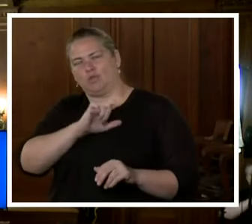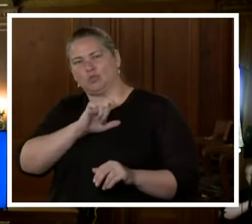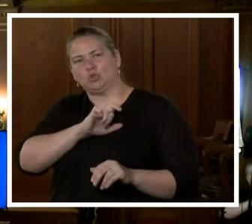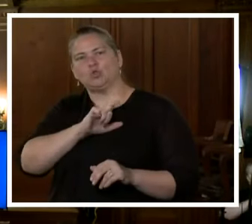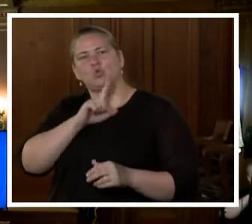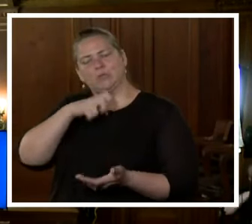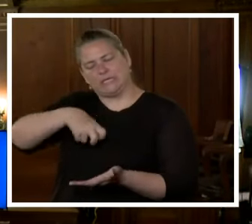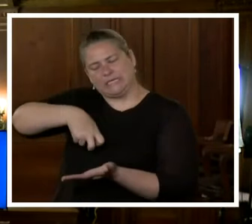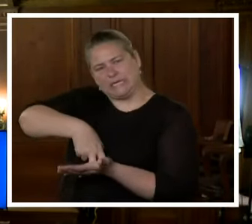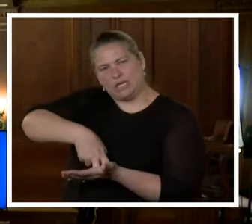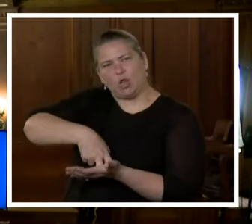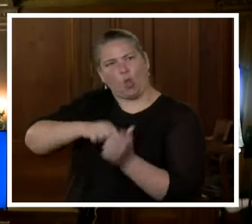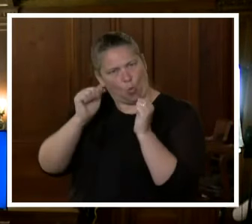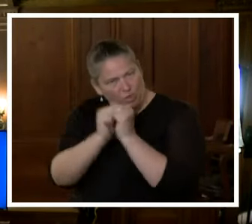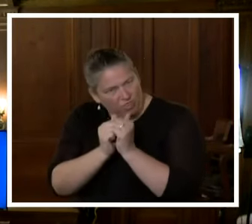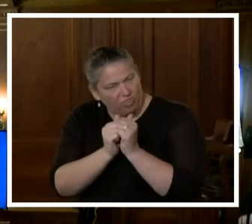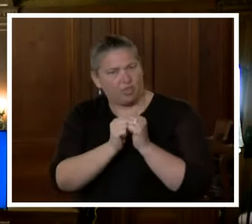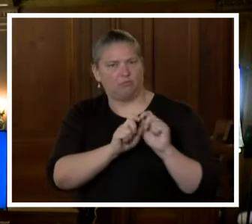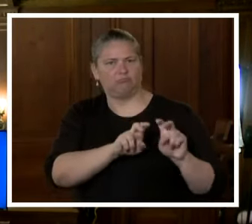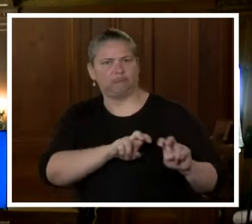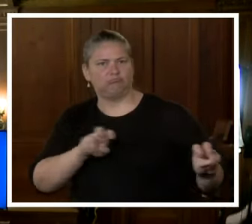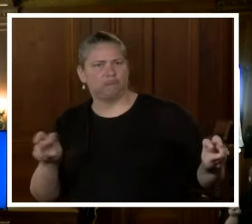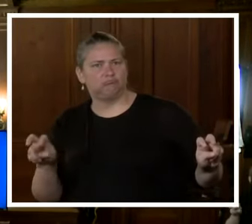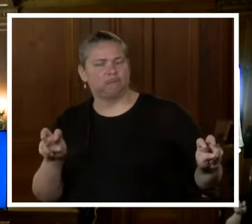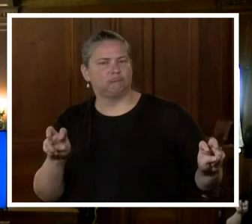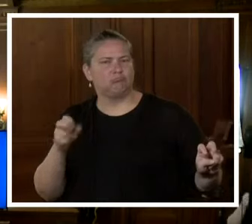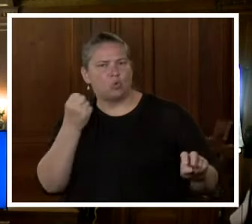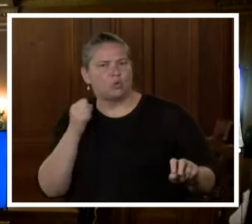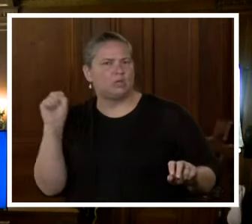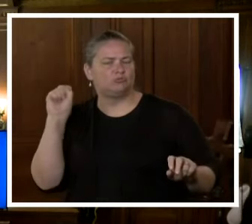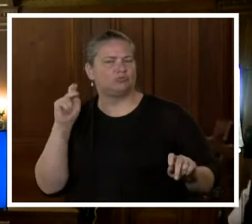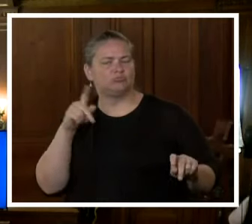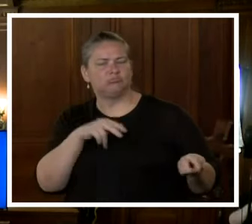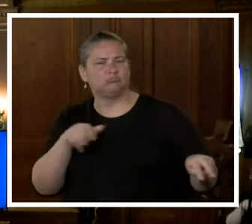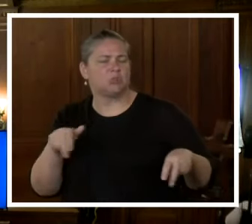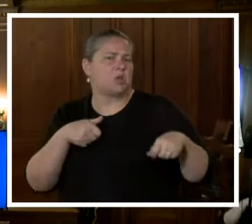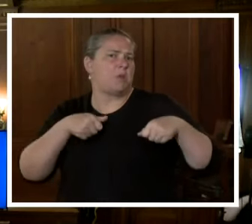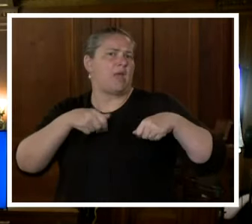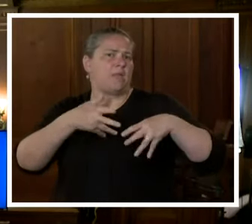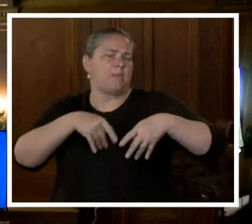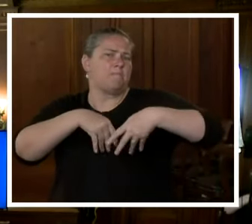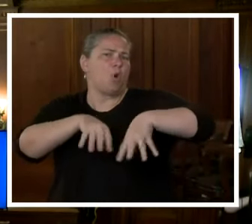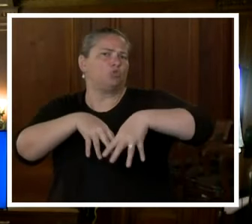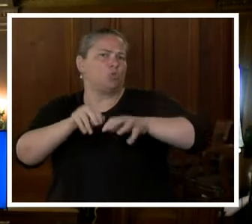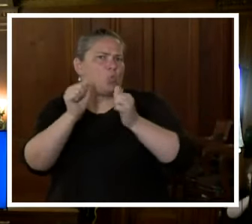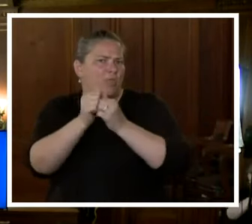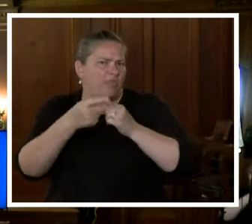WHAT ARE YOUR THOUGHTS ON BIAS TRAINING?